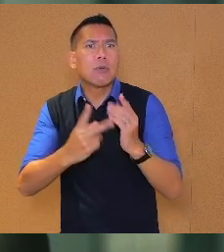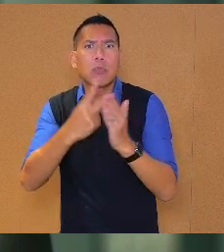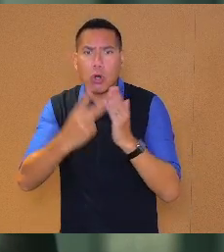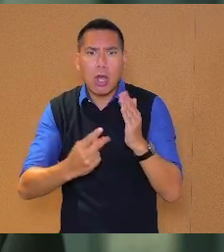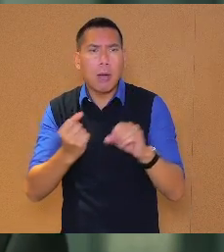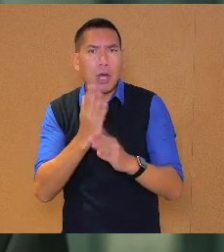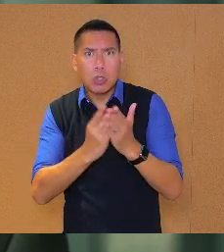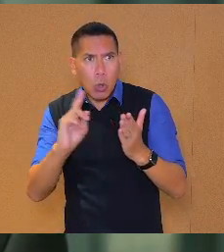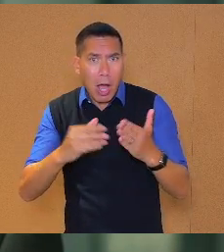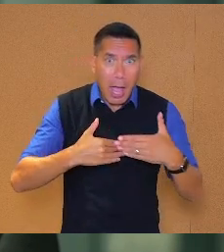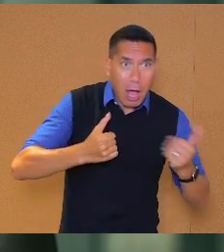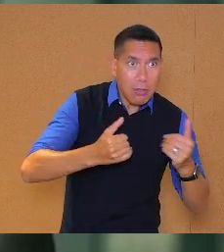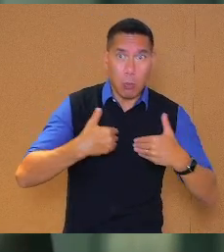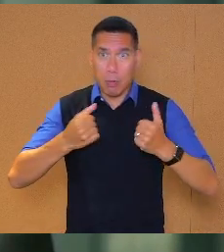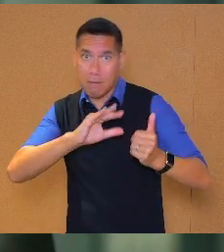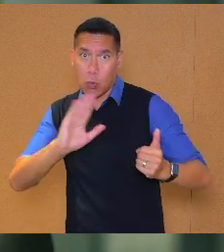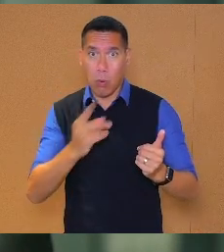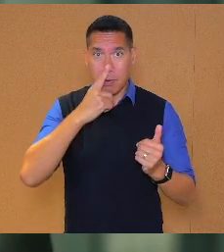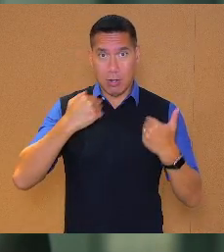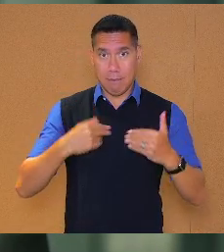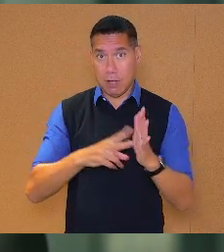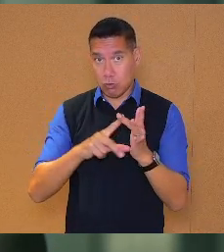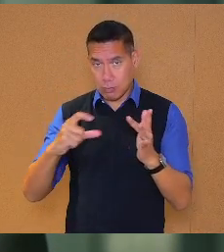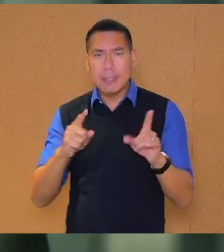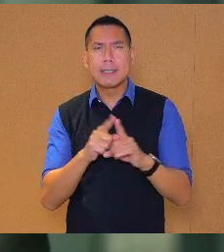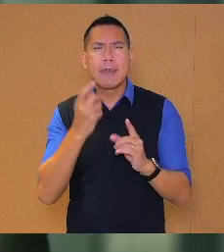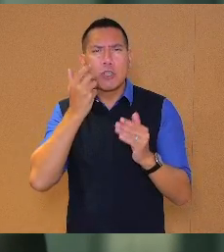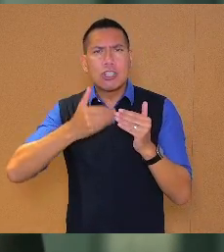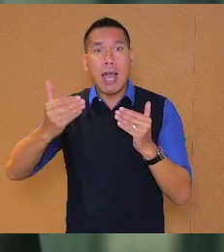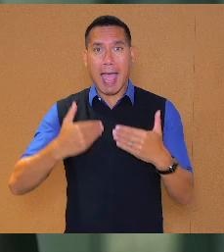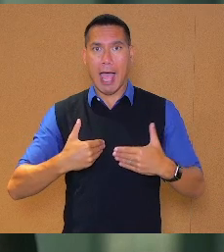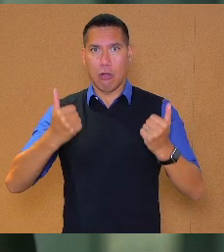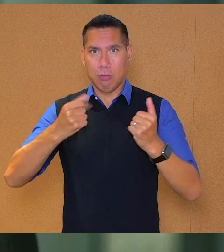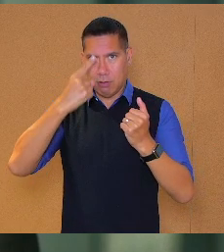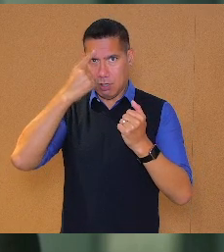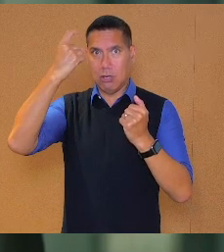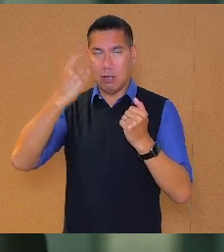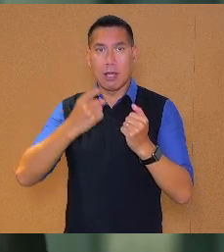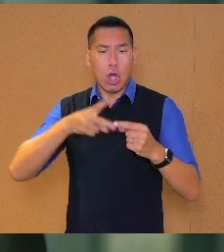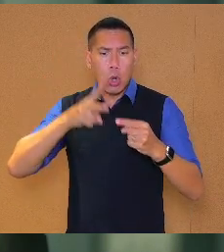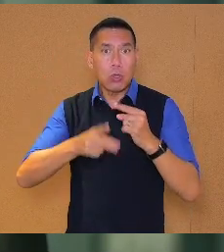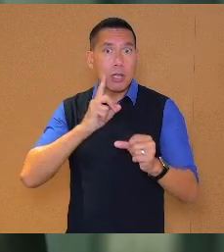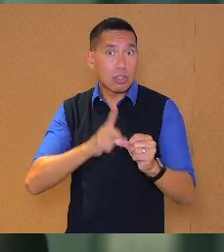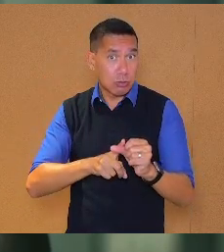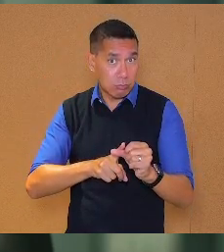of Victorians. Like the future healthy initiative, launched late last year.